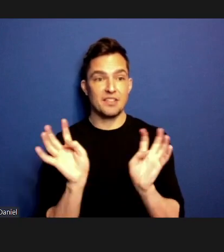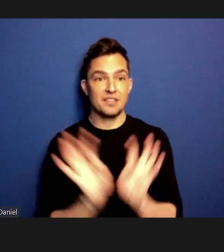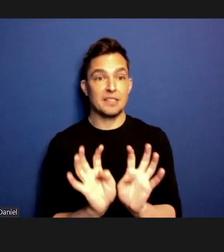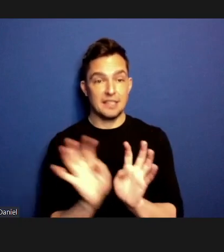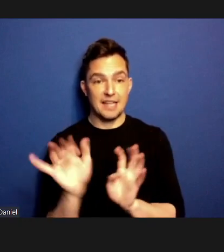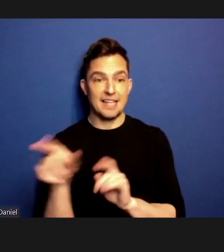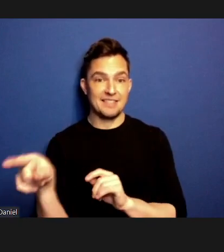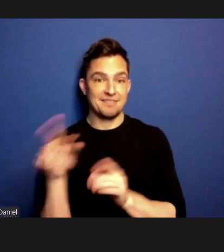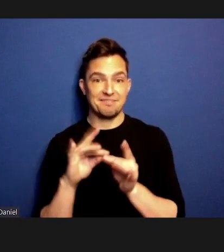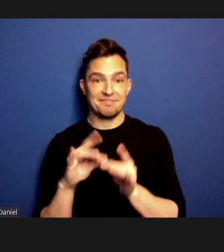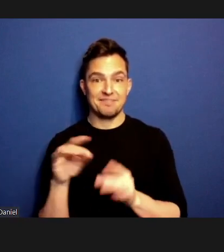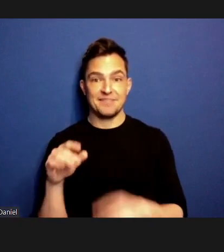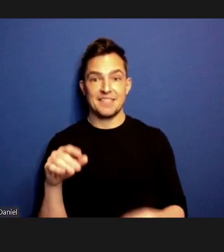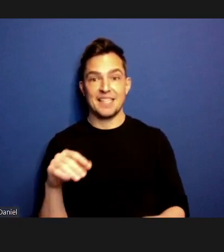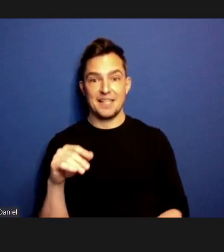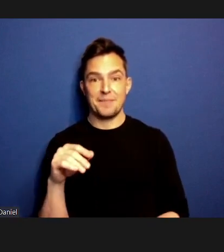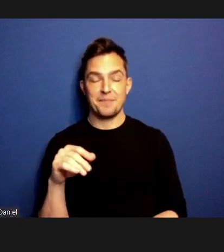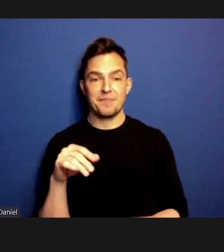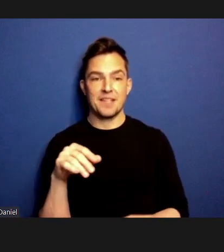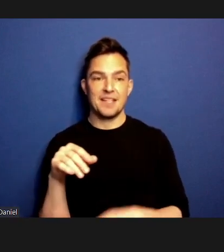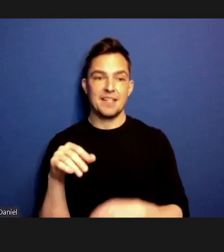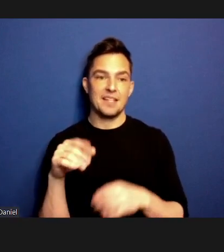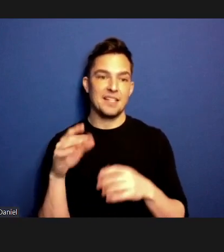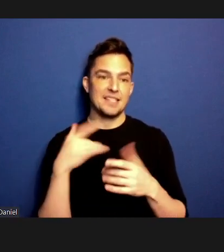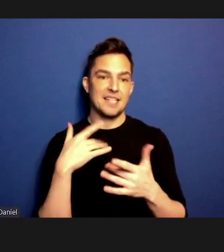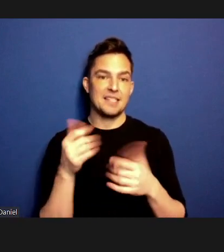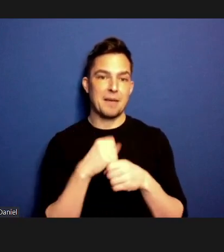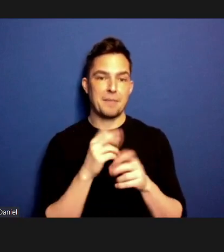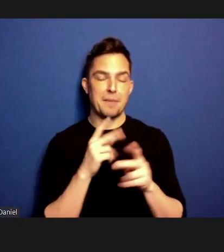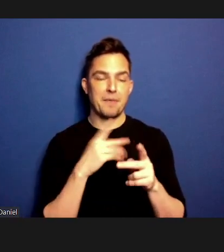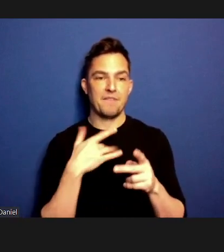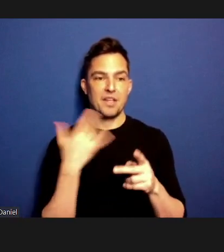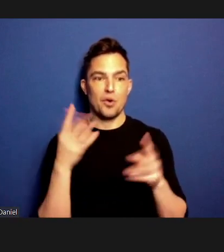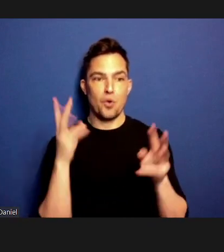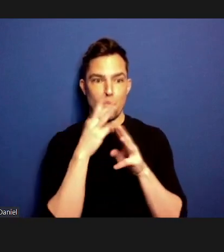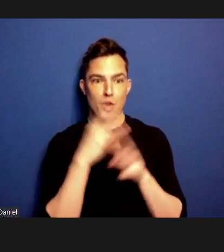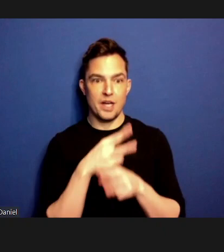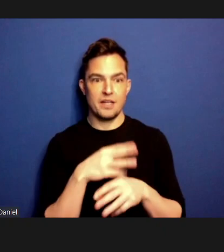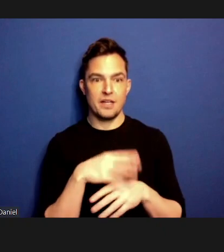seems to be a worry. It freaks white folks out in institutions where white supremacy